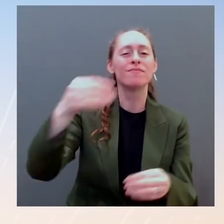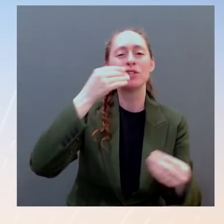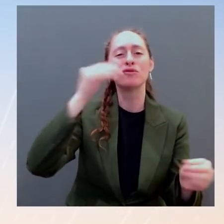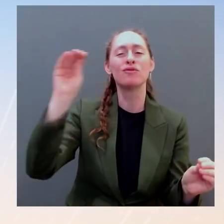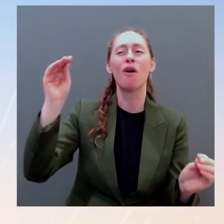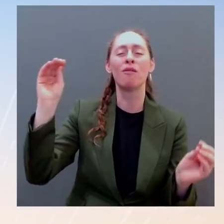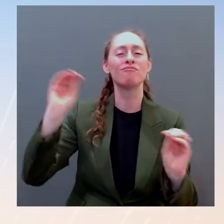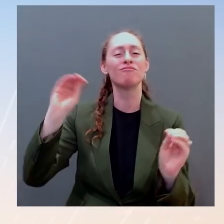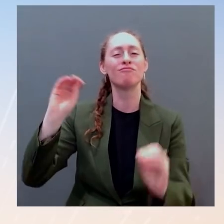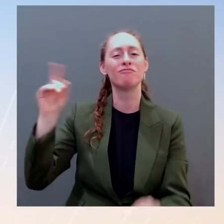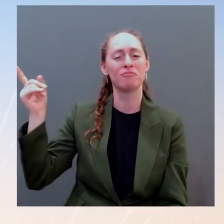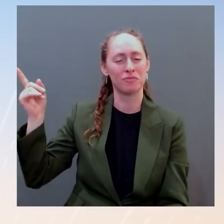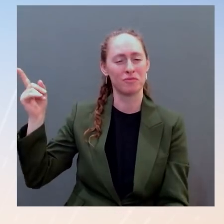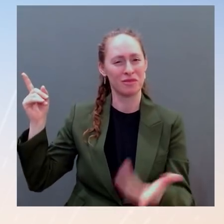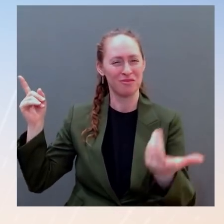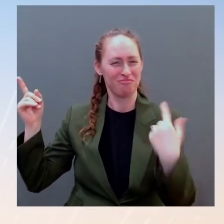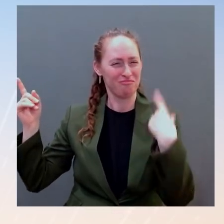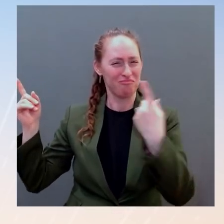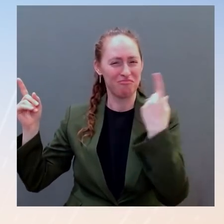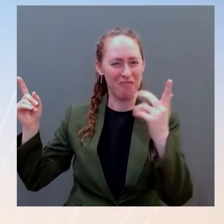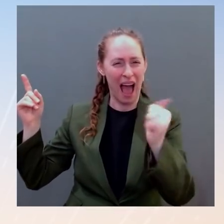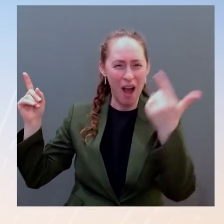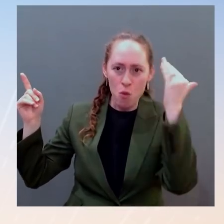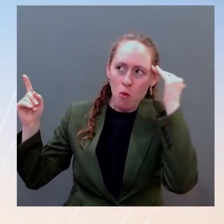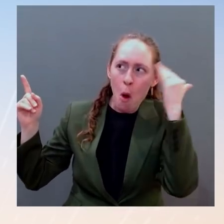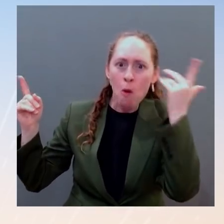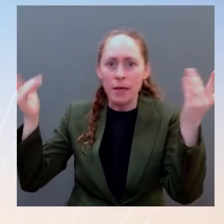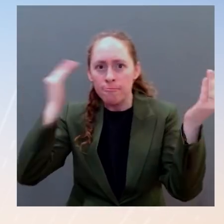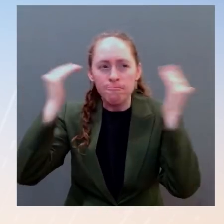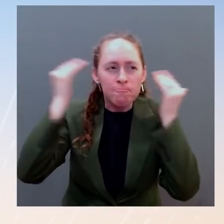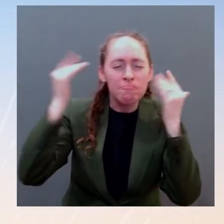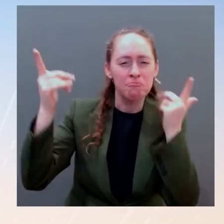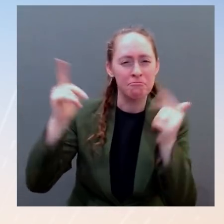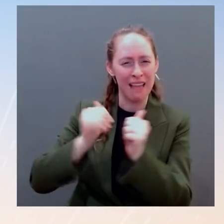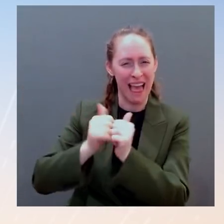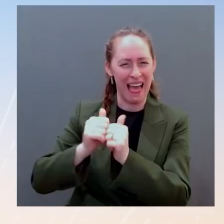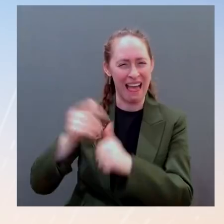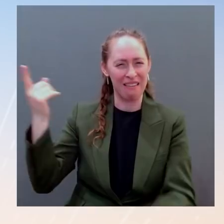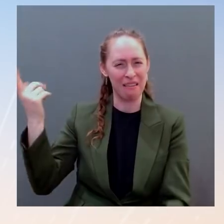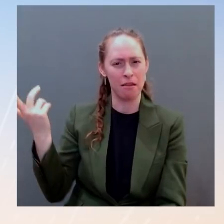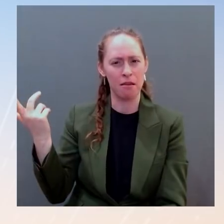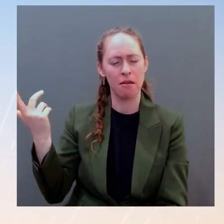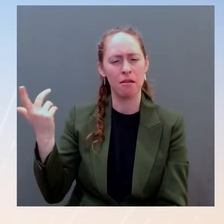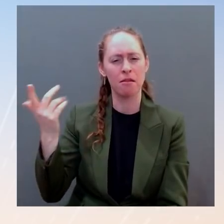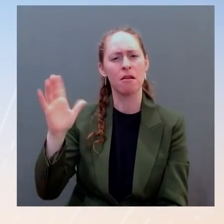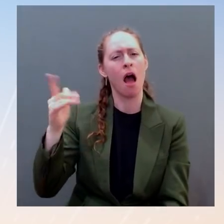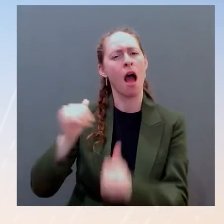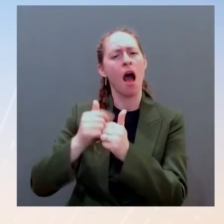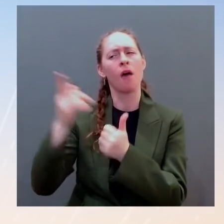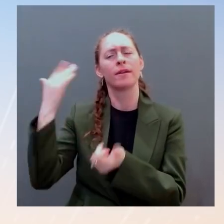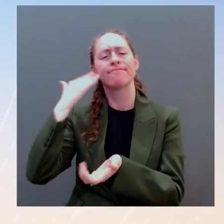or how he gets a sense of how much does milk cost more today than a week ago? Just how does he sort of keep up to date